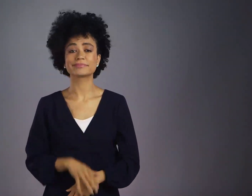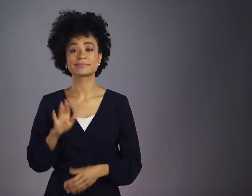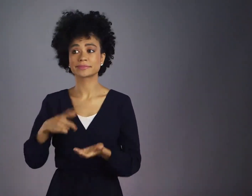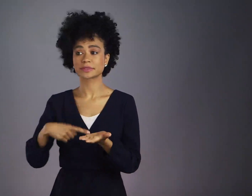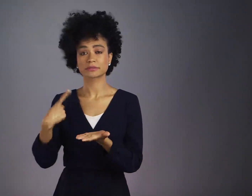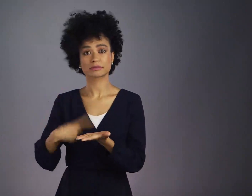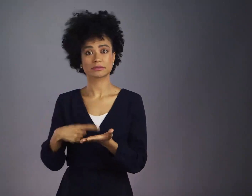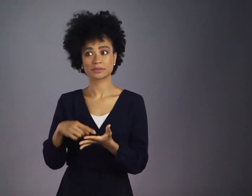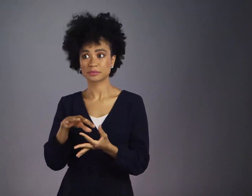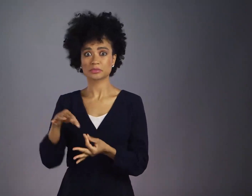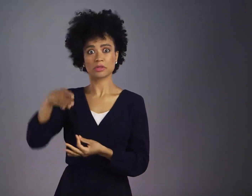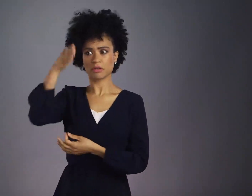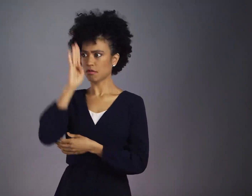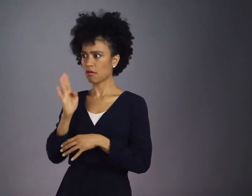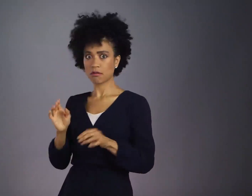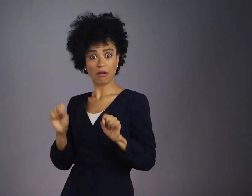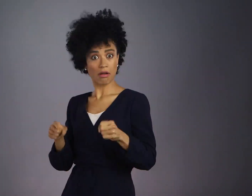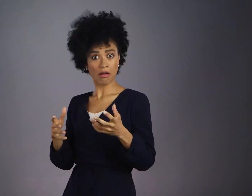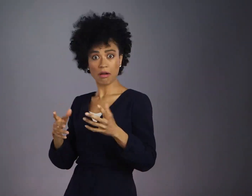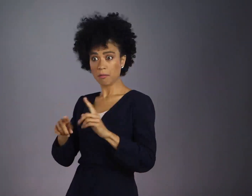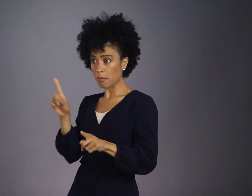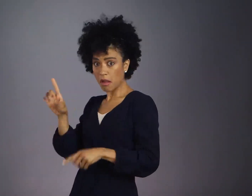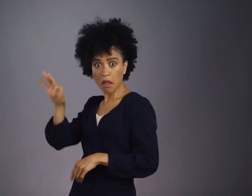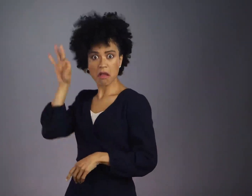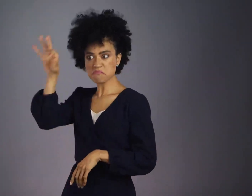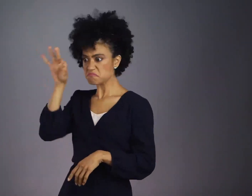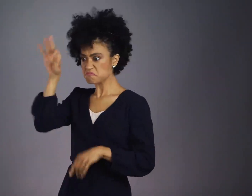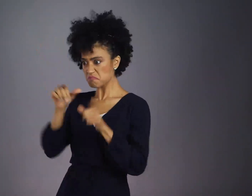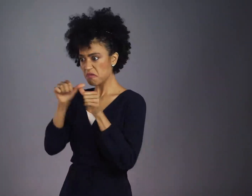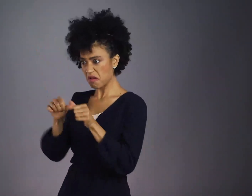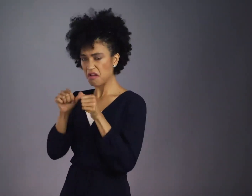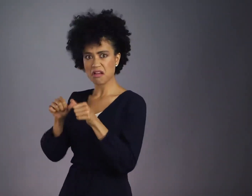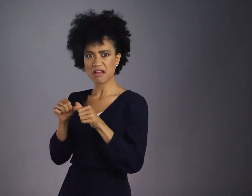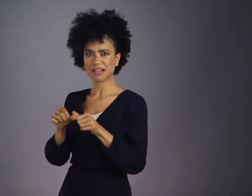We should not talk incessantly to them about spiritual matters.